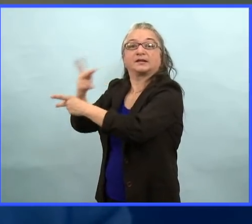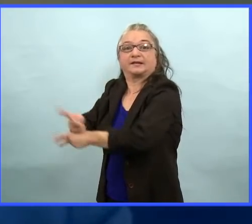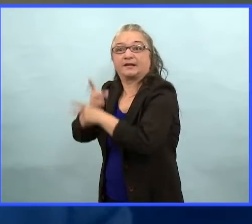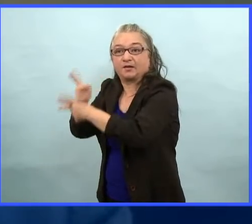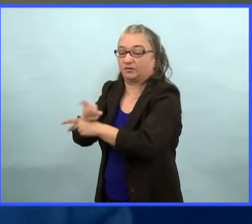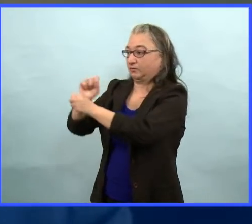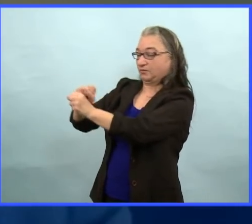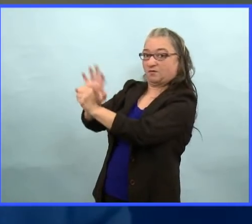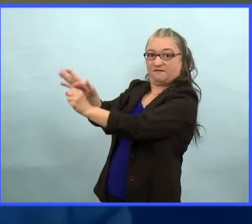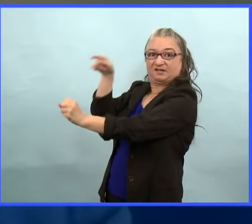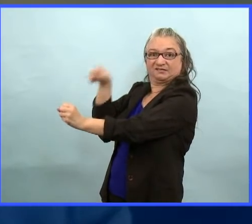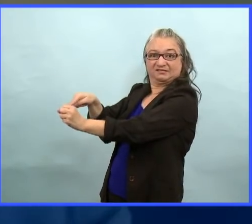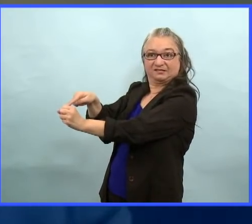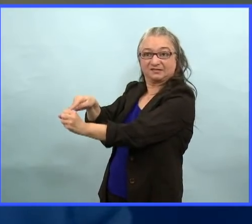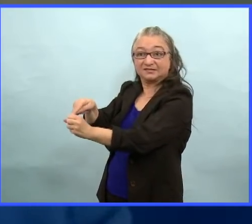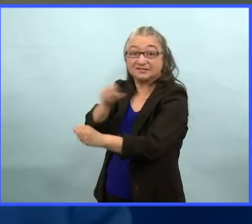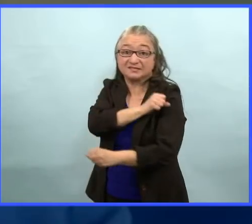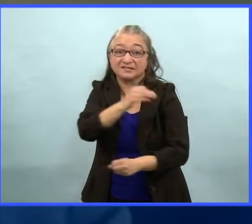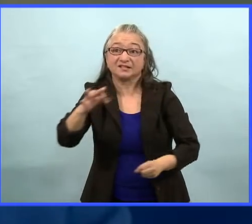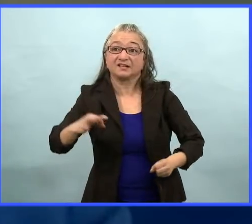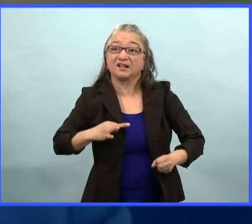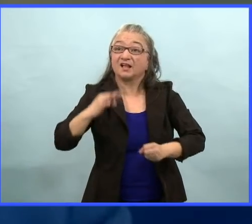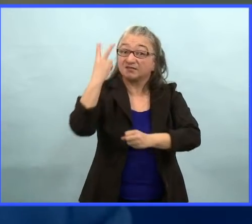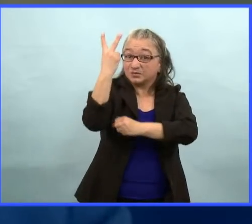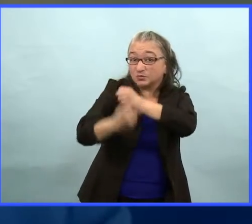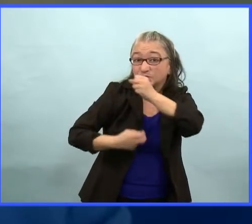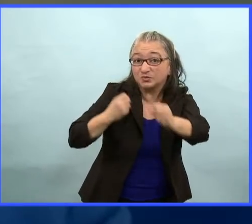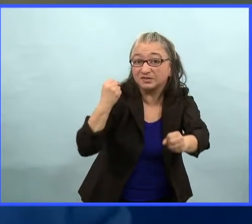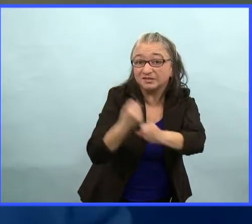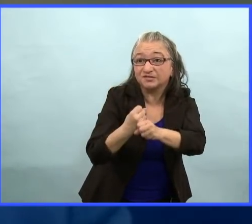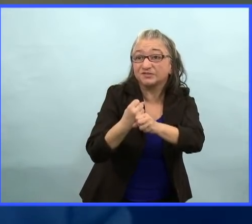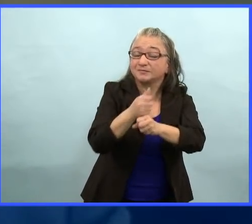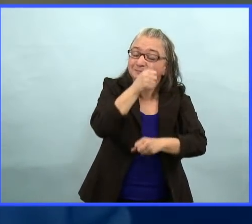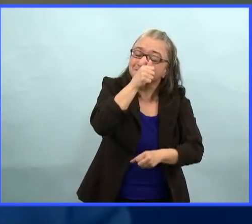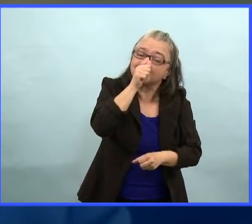despite being very tired they continue to all they can to support their patients